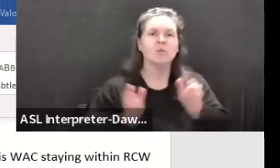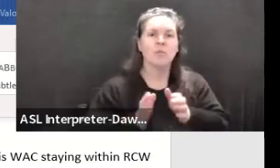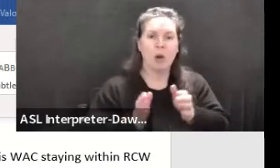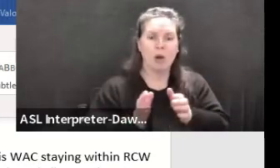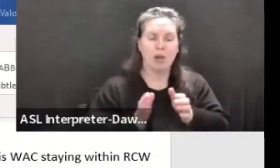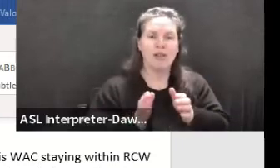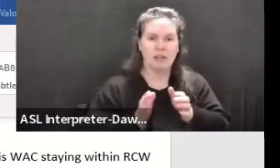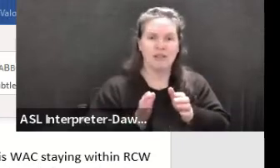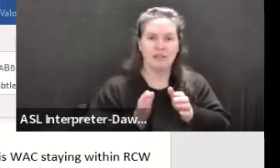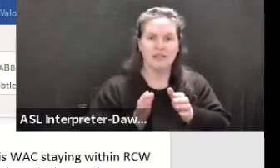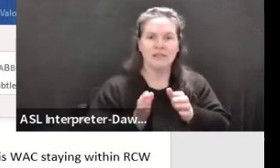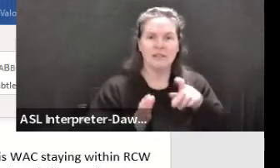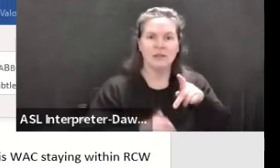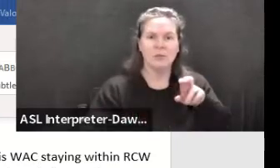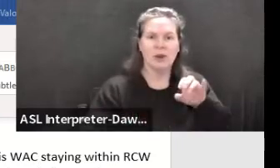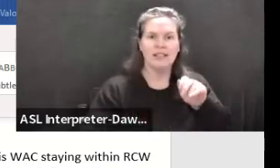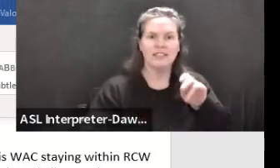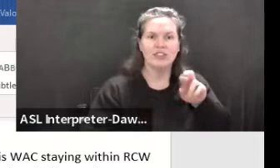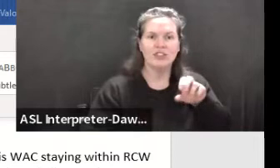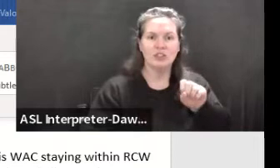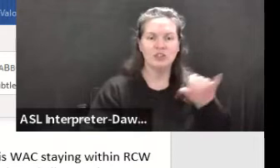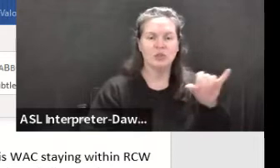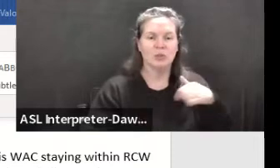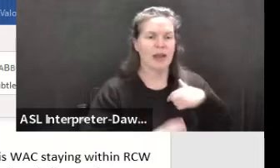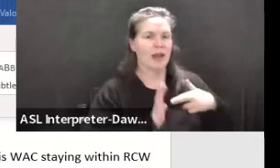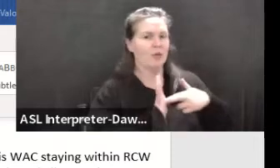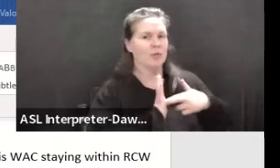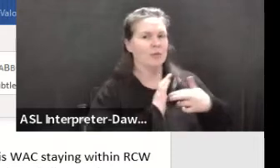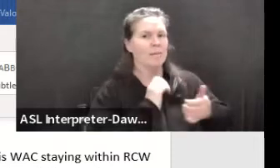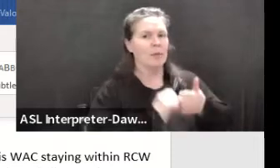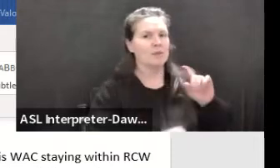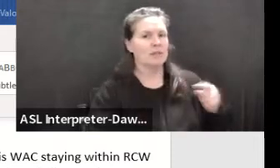So I represent mostly sole proprietors and sometimes